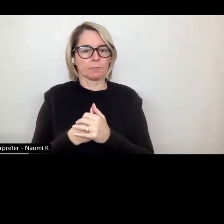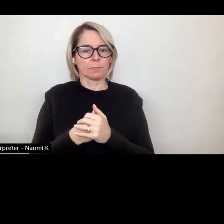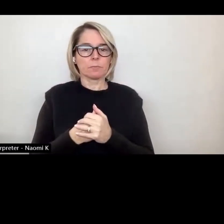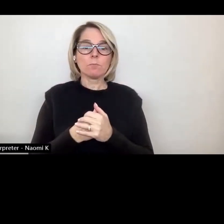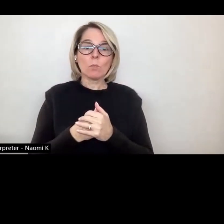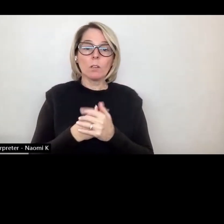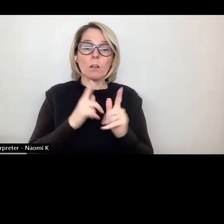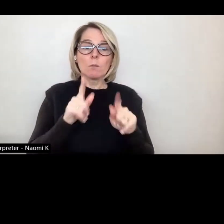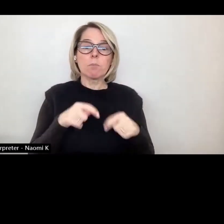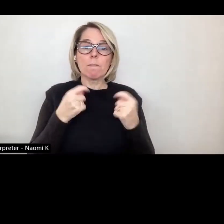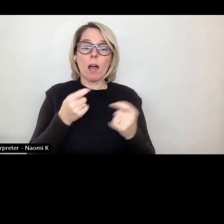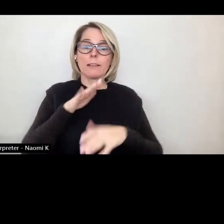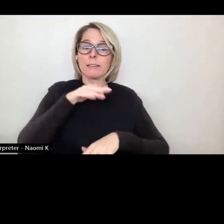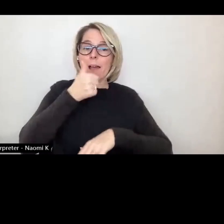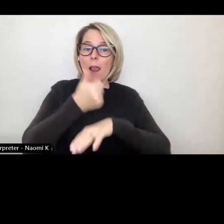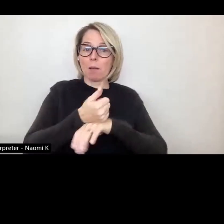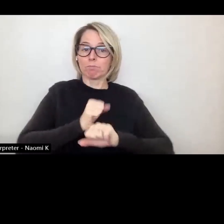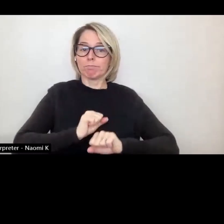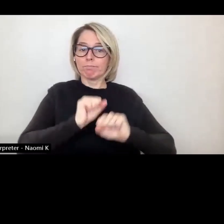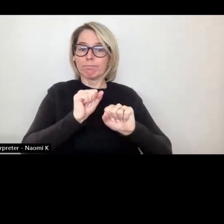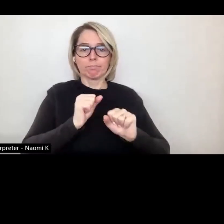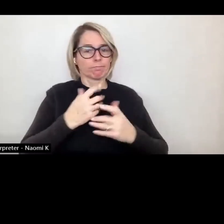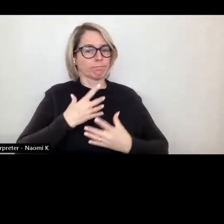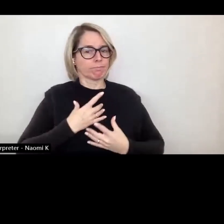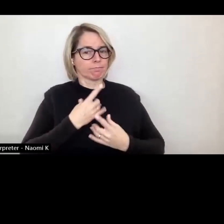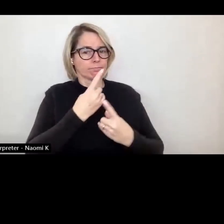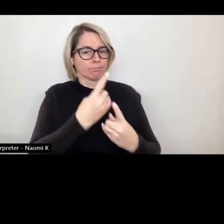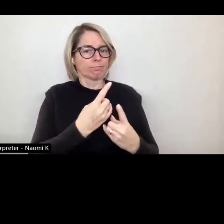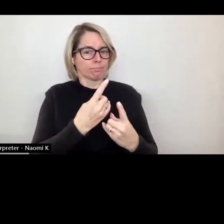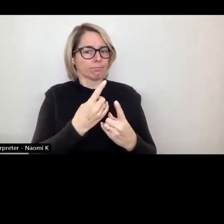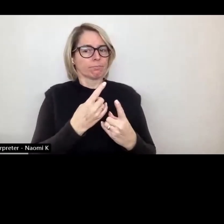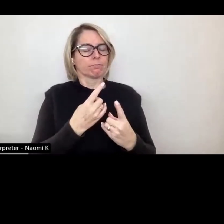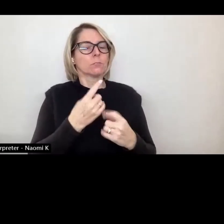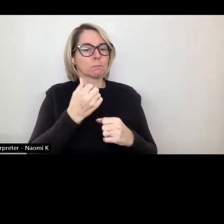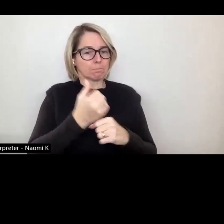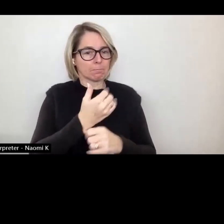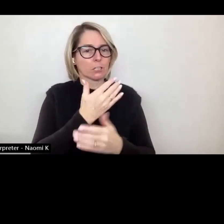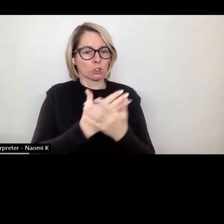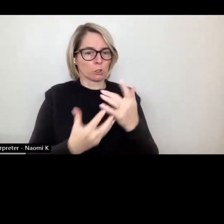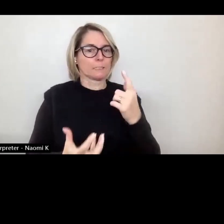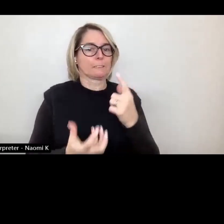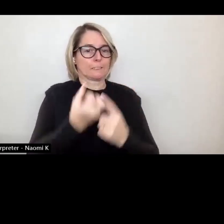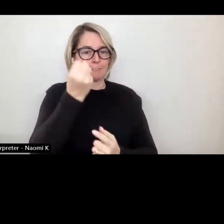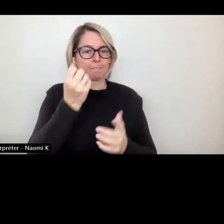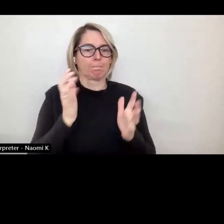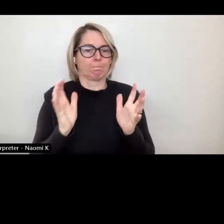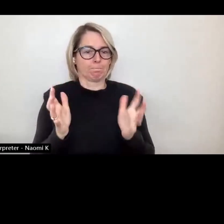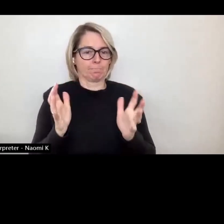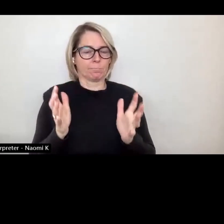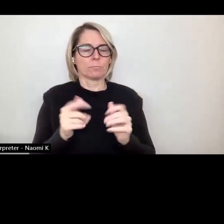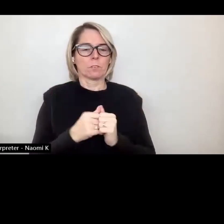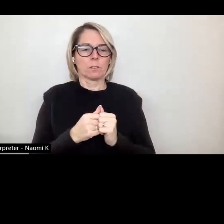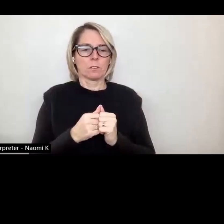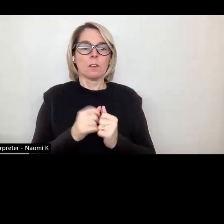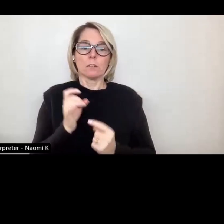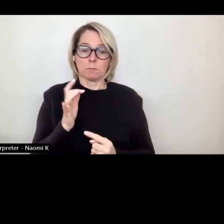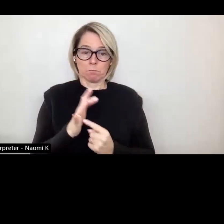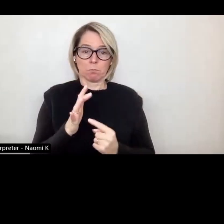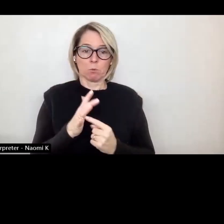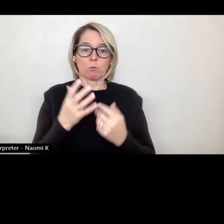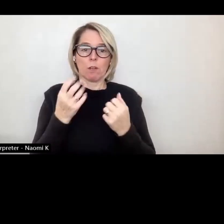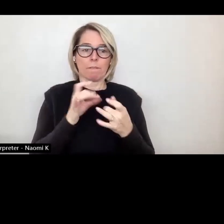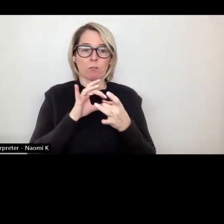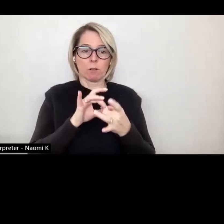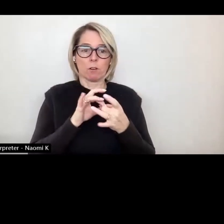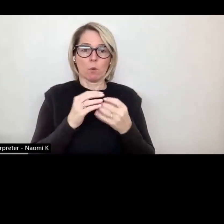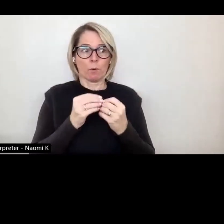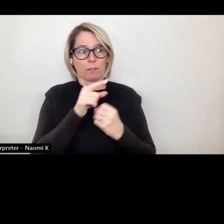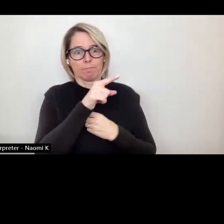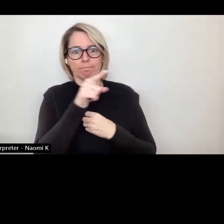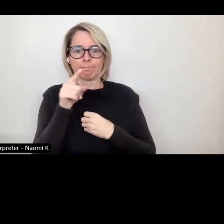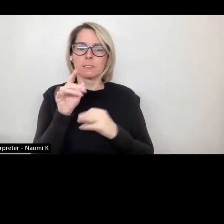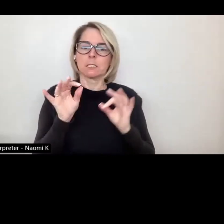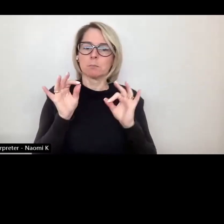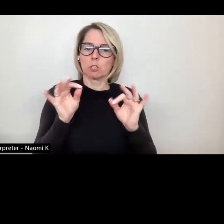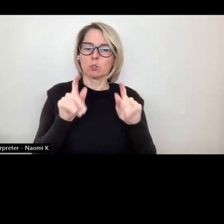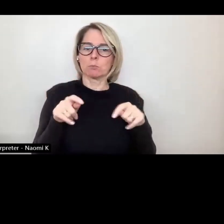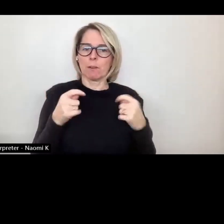So it is open to applicants to have relationships with specialist providers in order to demonstrate their ability